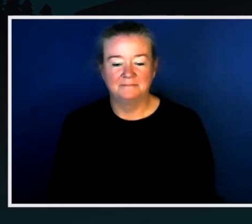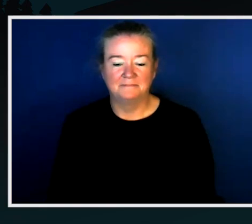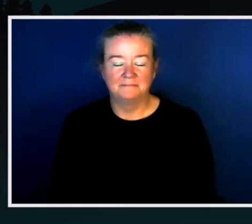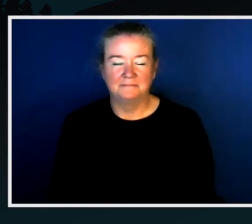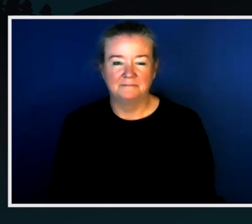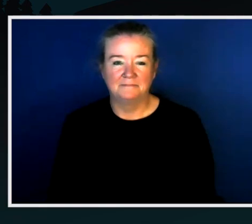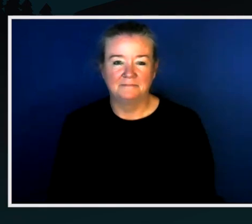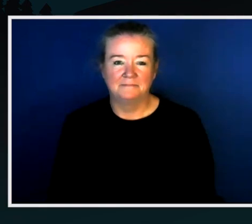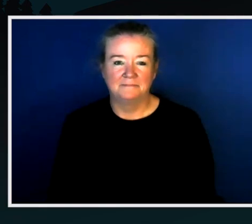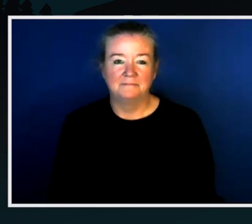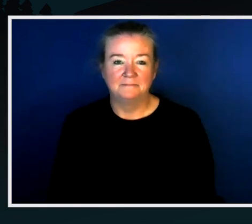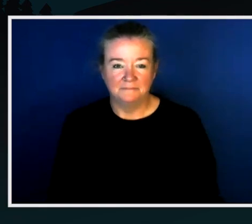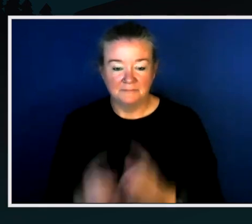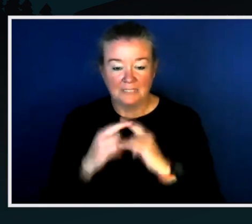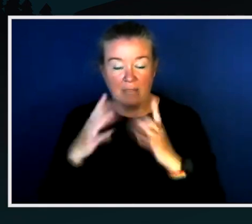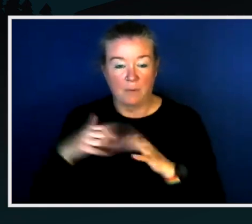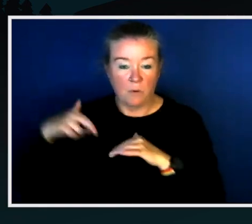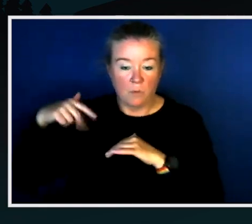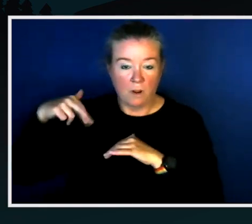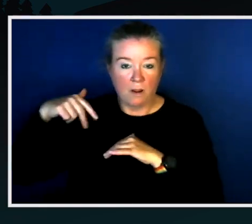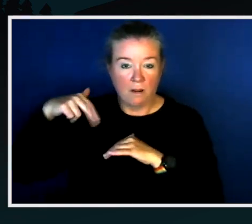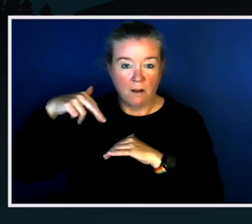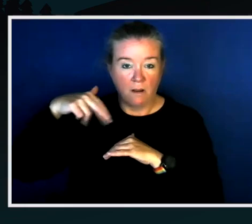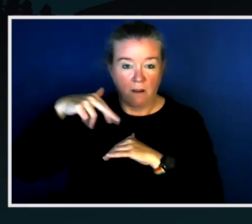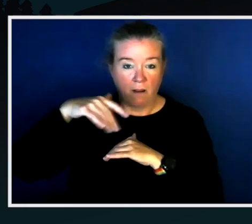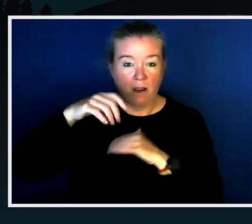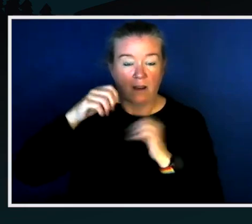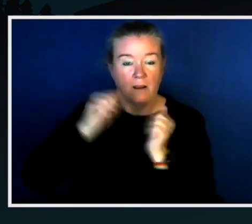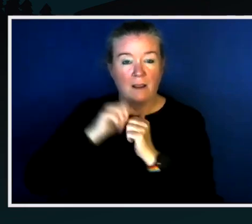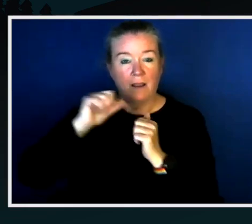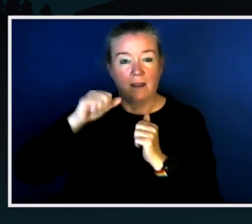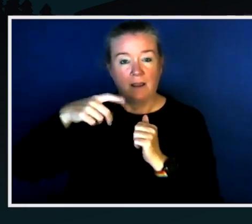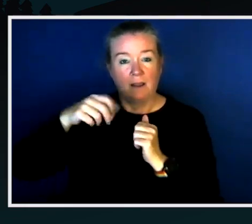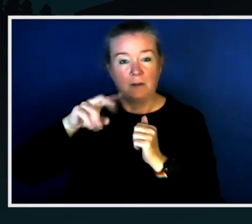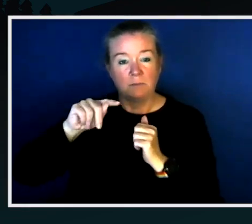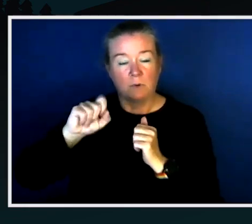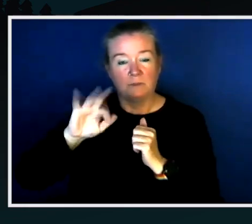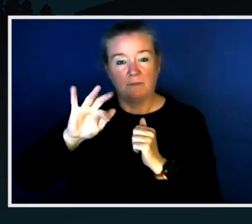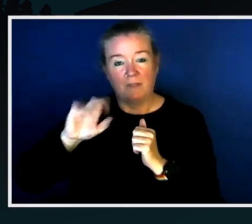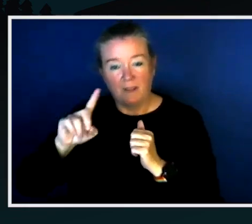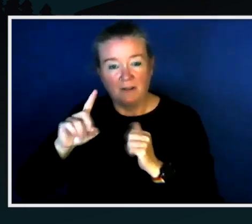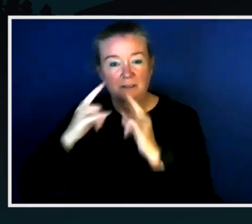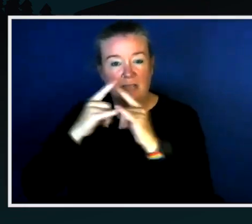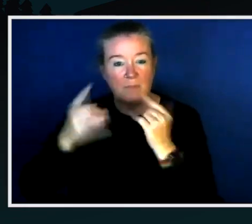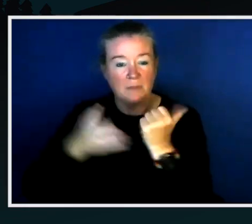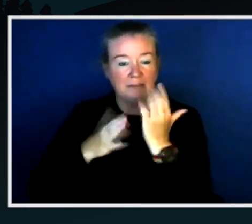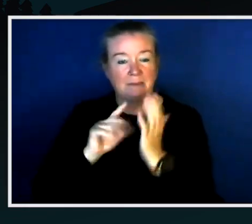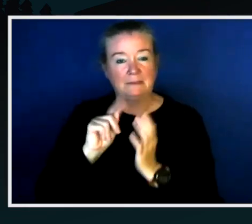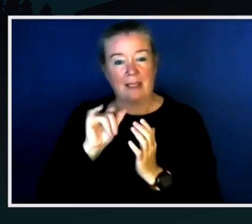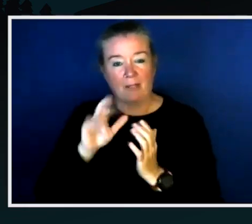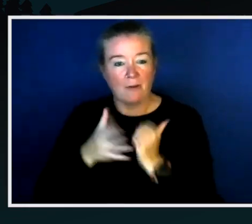Campers walk along a trail to the sports field. Camp Assistant Tyler Merren leads the way with a white cane.